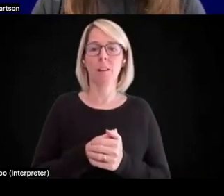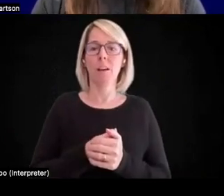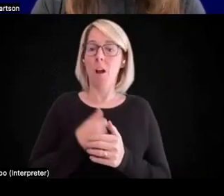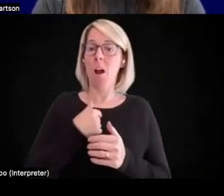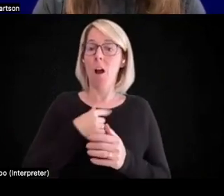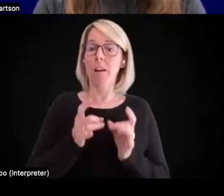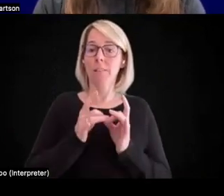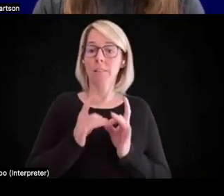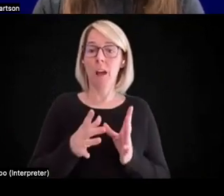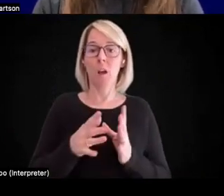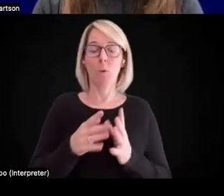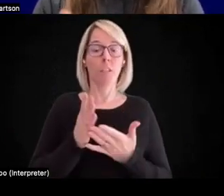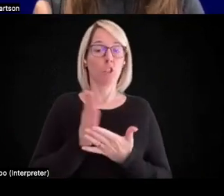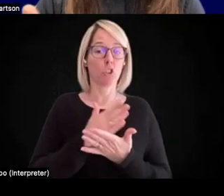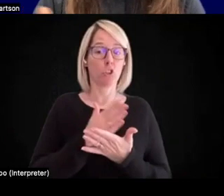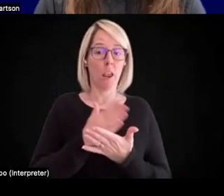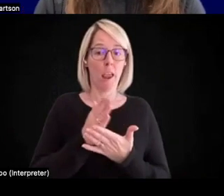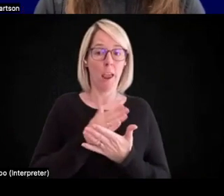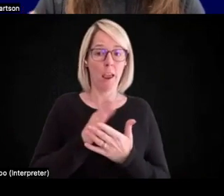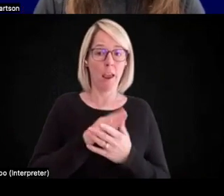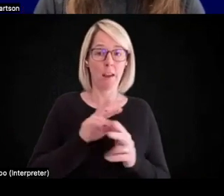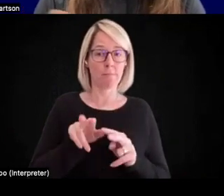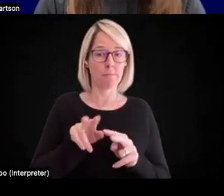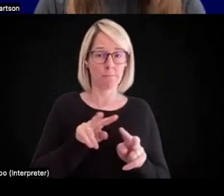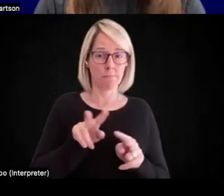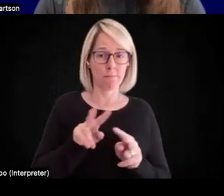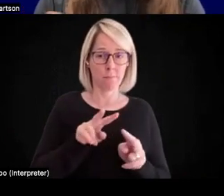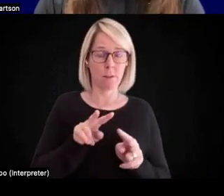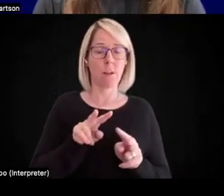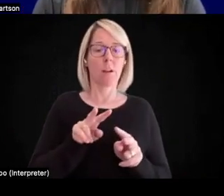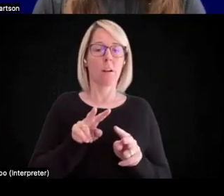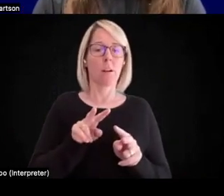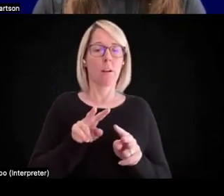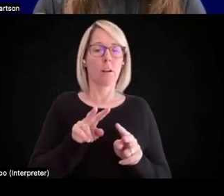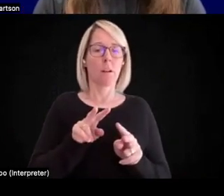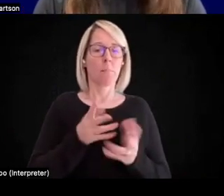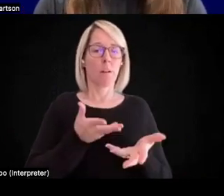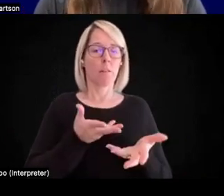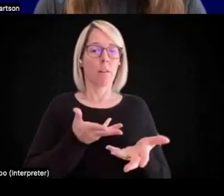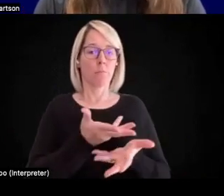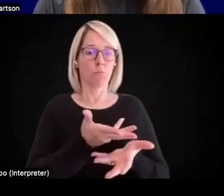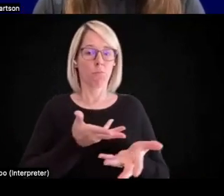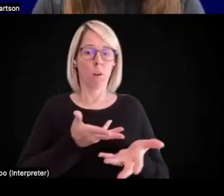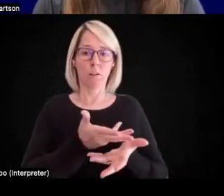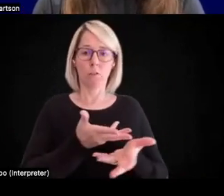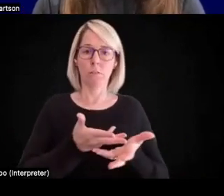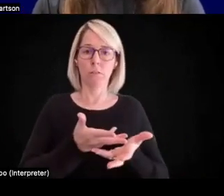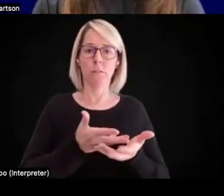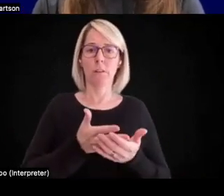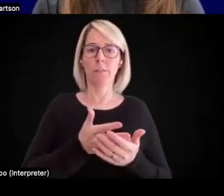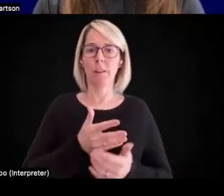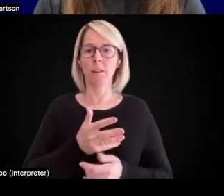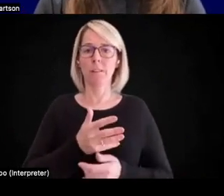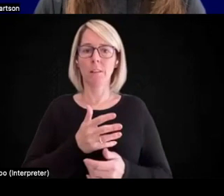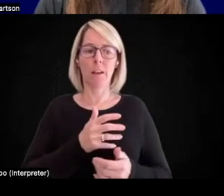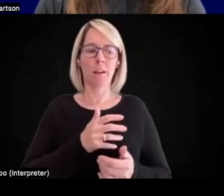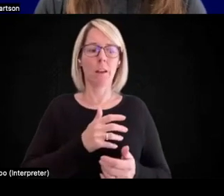but throughout the interaction it becomes triadic, it becomes more three way as the